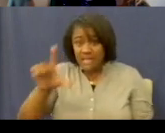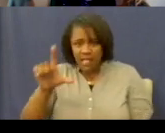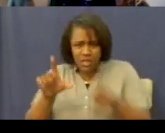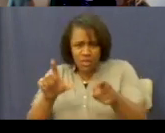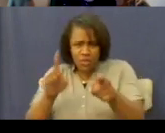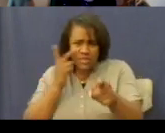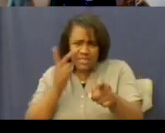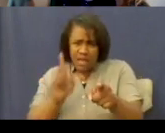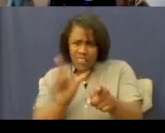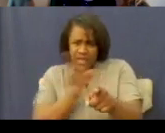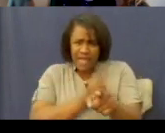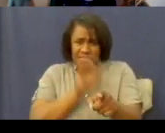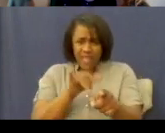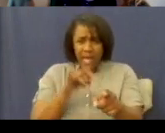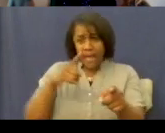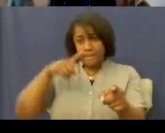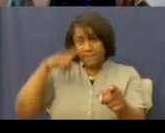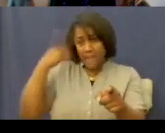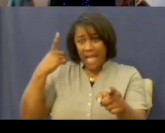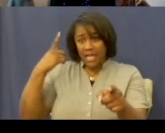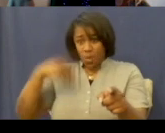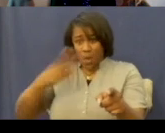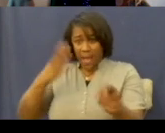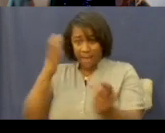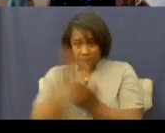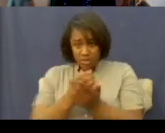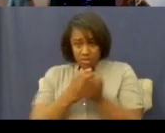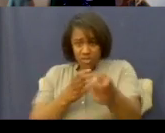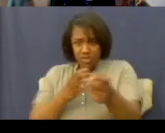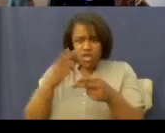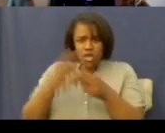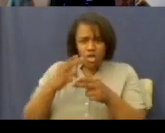the black and white picture, is called a pyramidal cell.